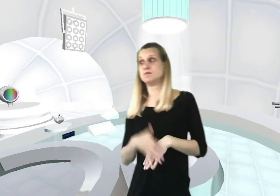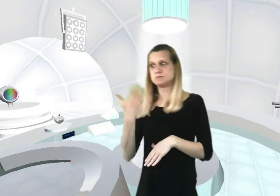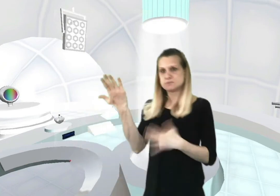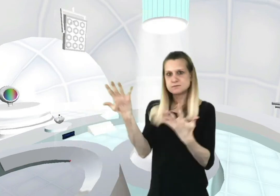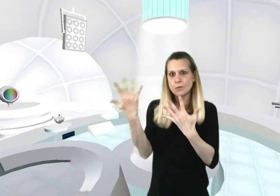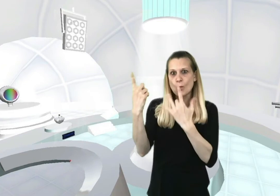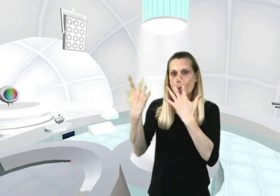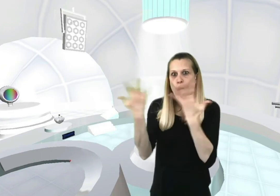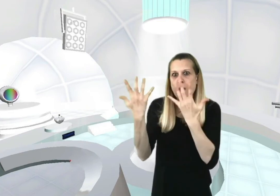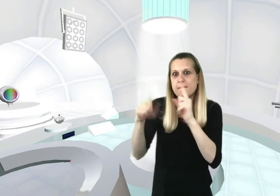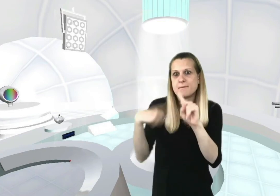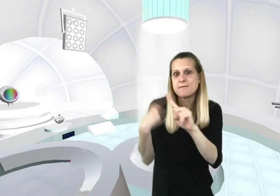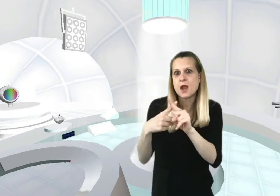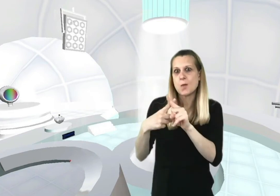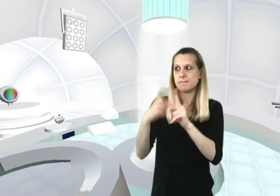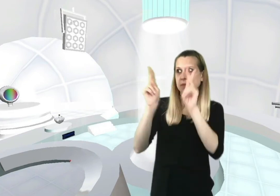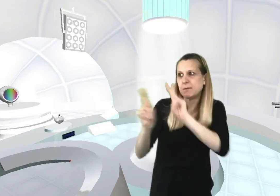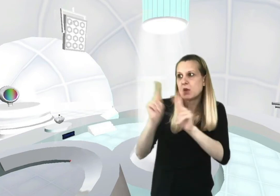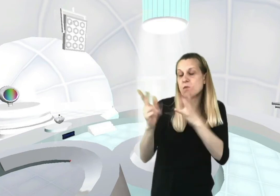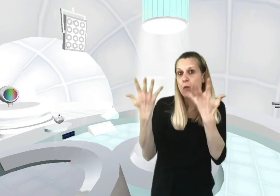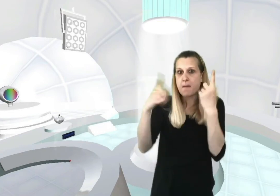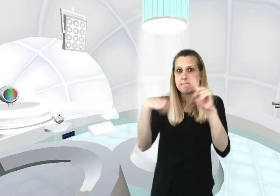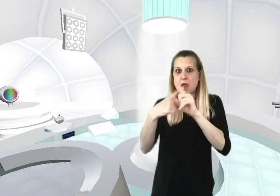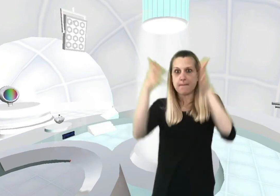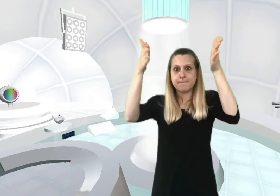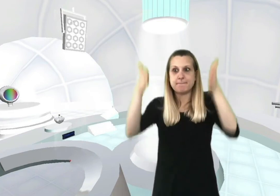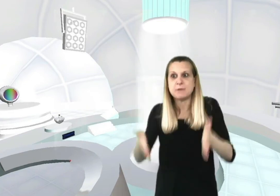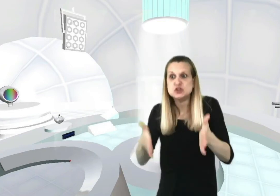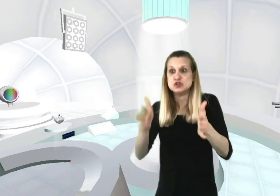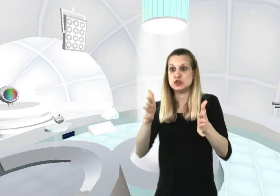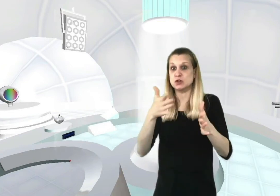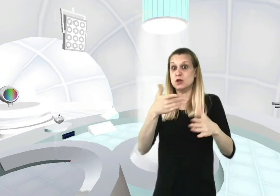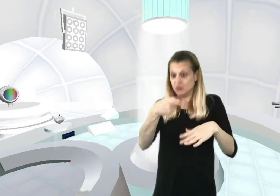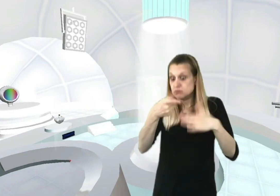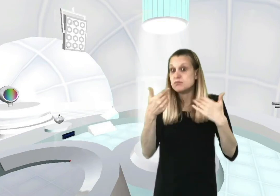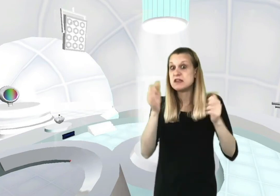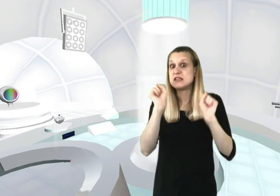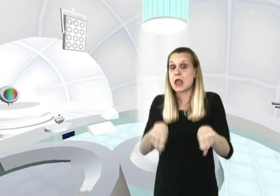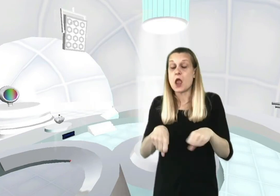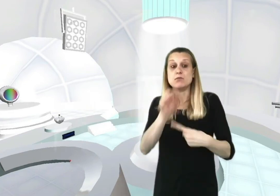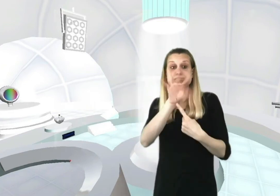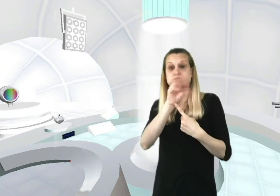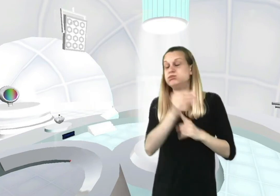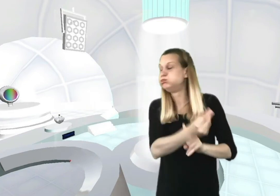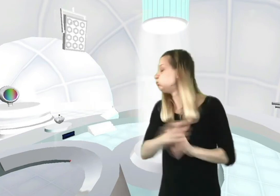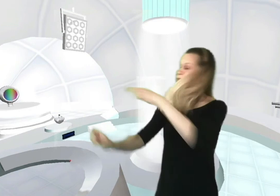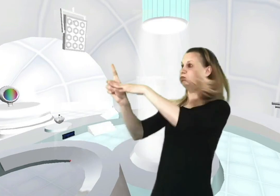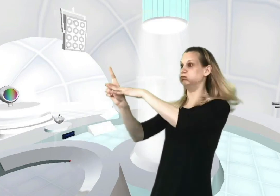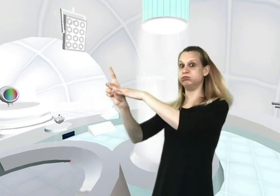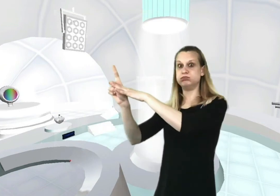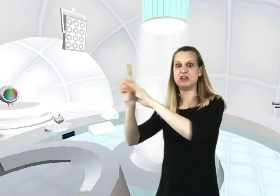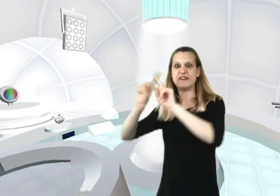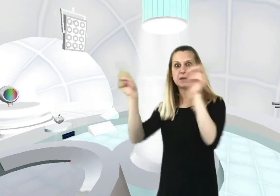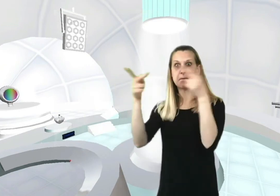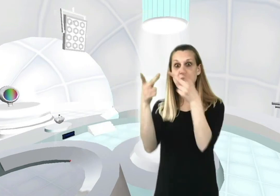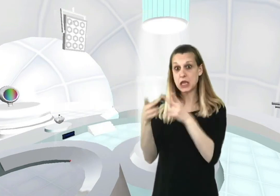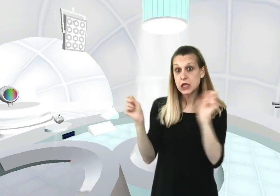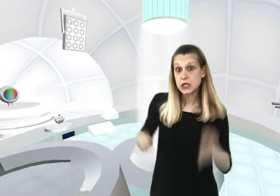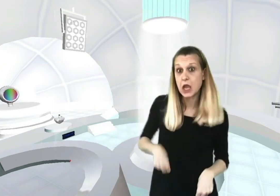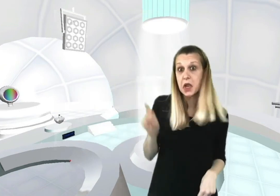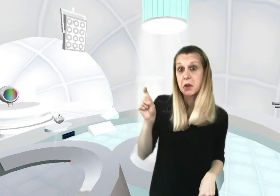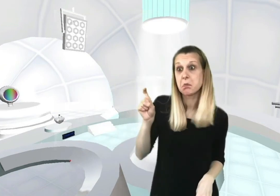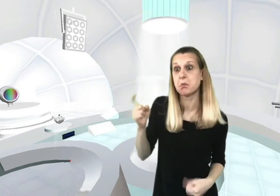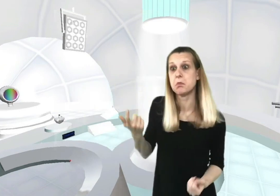"And what about people?" asked Mike Teavee. "Could you send a real live person from one place to another in the same way?"